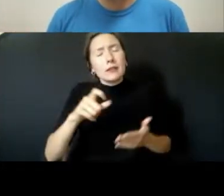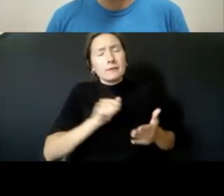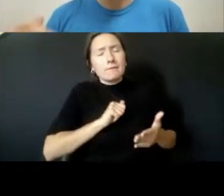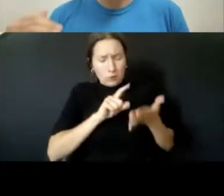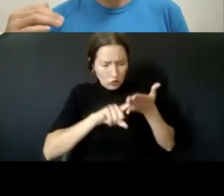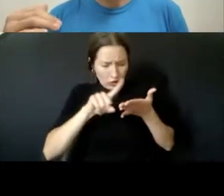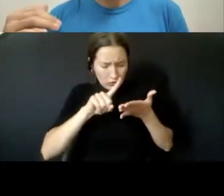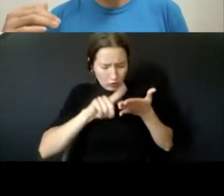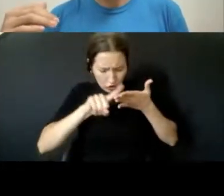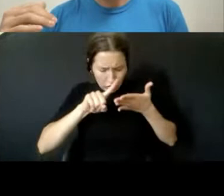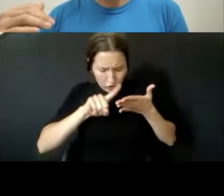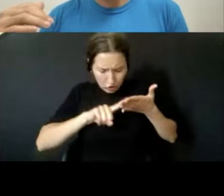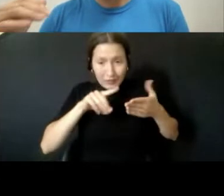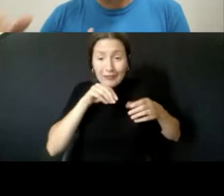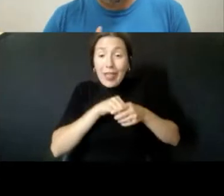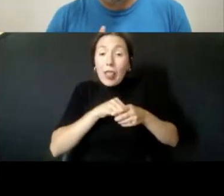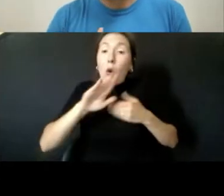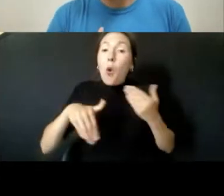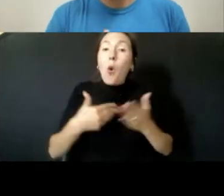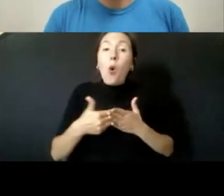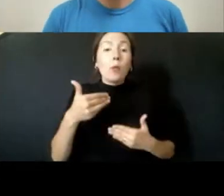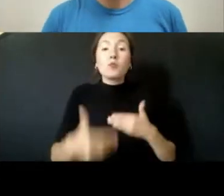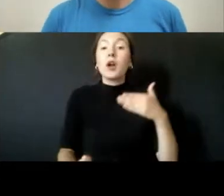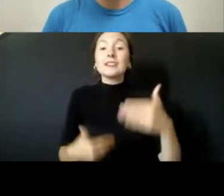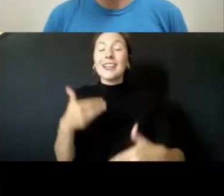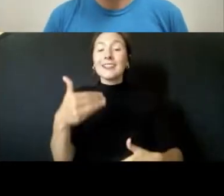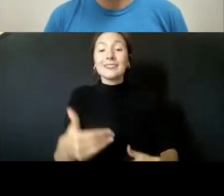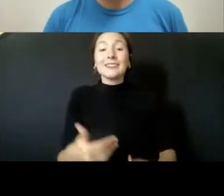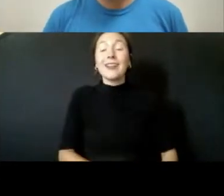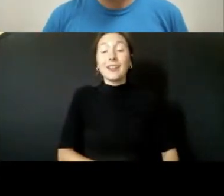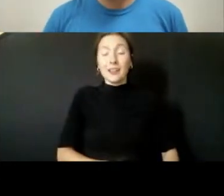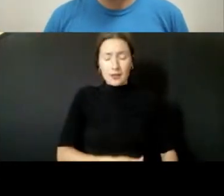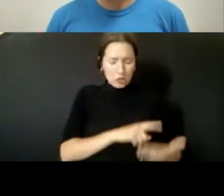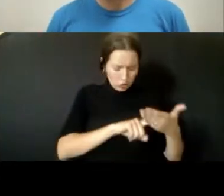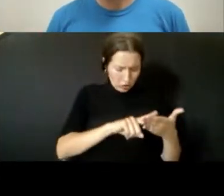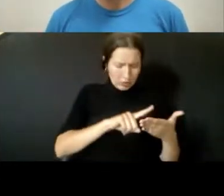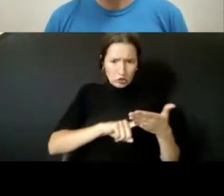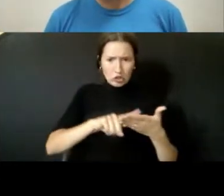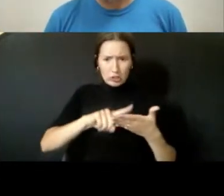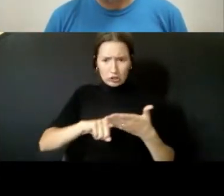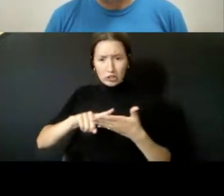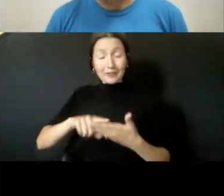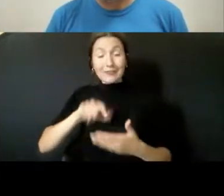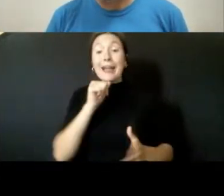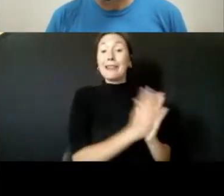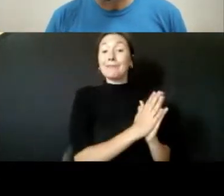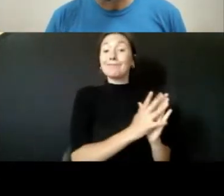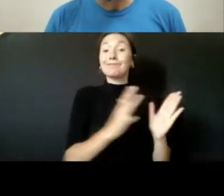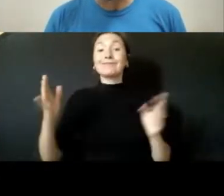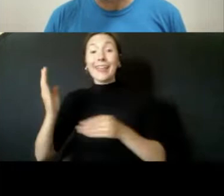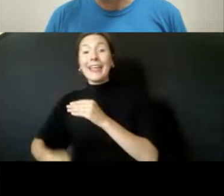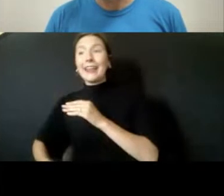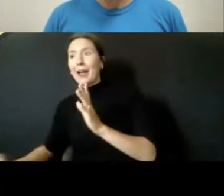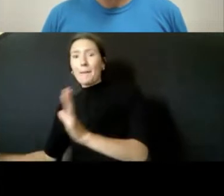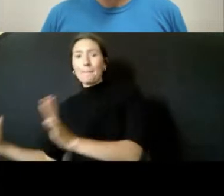checking back against your accessibility and inclusion principles so there are uh